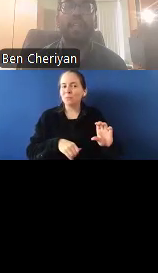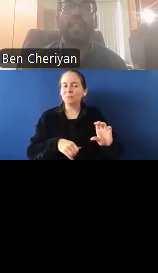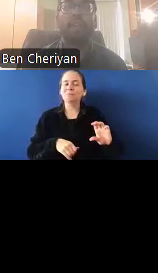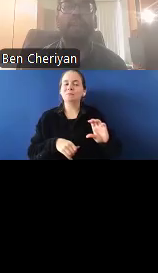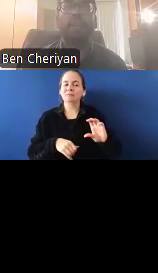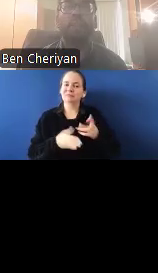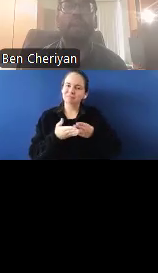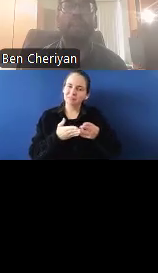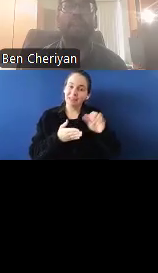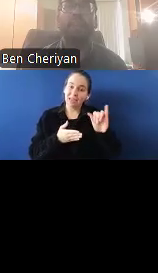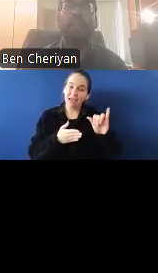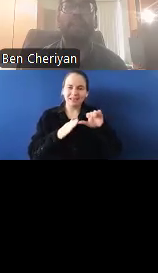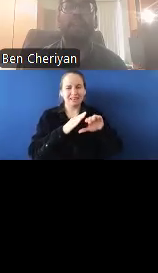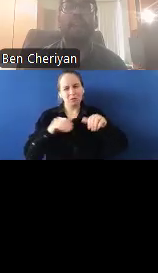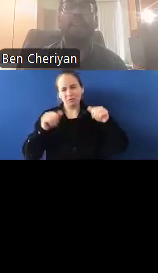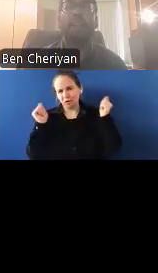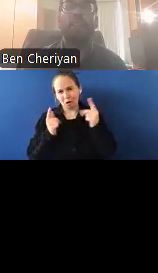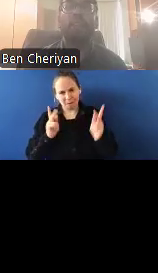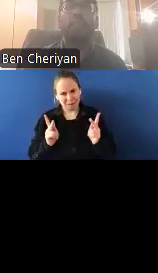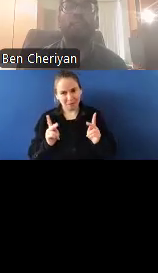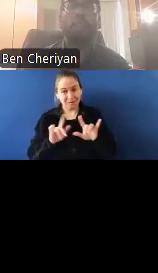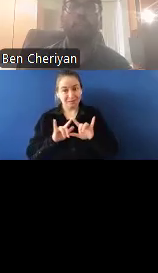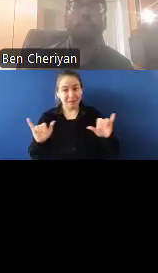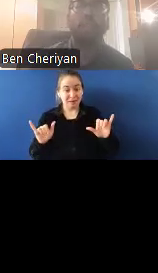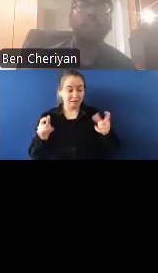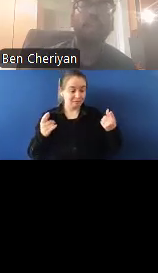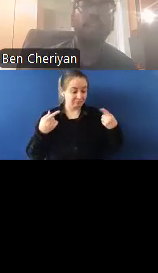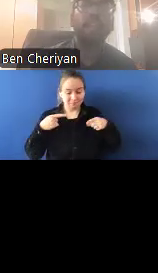is accessible for everyone, while at the same time aligning to the goals of the Workforce Innovation